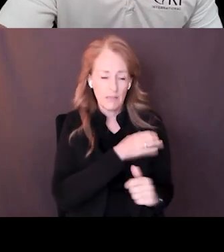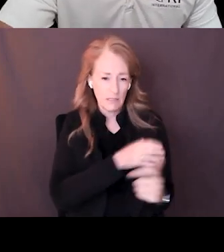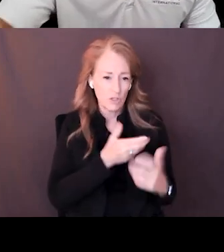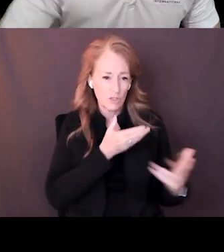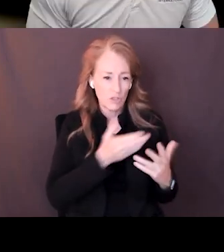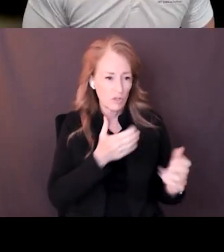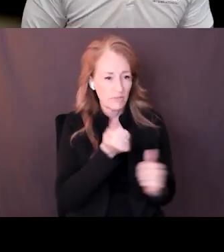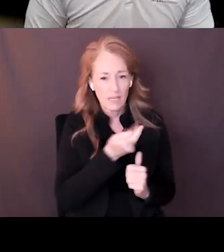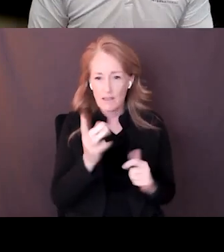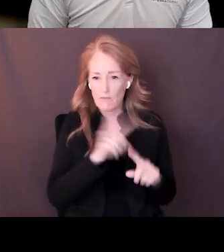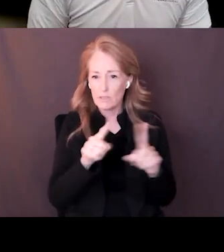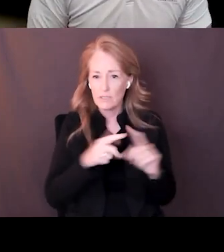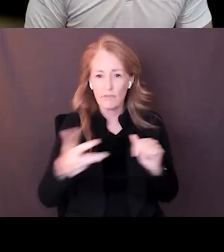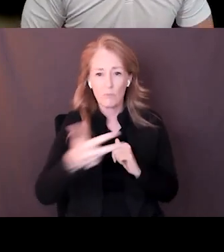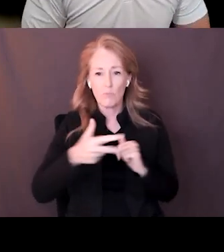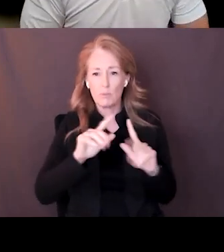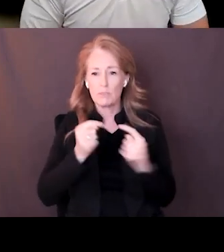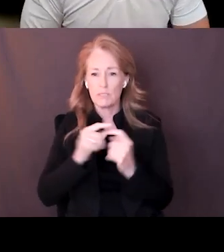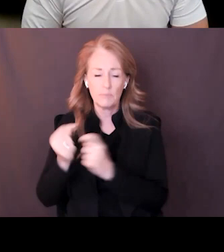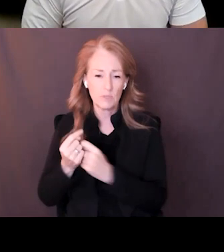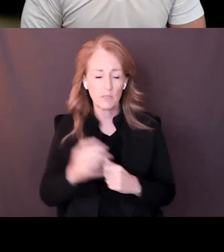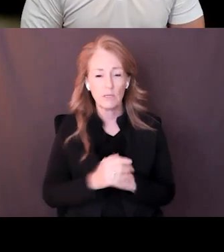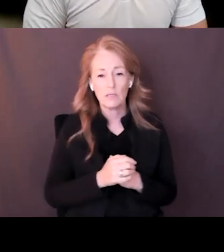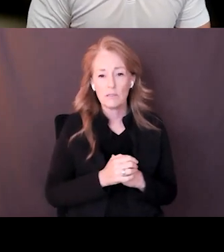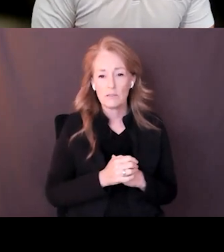IF YOU LOOK AT WORK FORCE AVAILABILITY, THIS IS THE LAST PIECE THAT I WANT TO LEAN INTO.